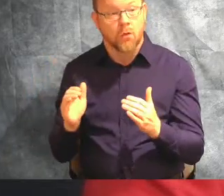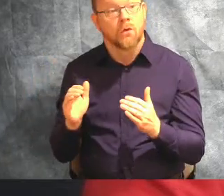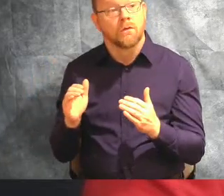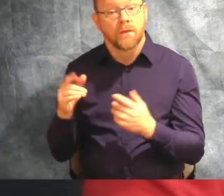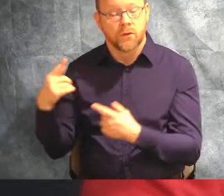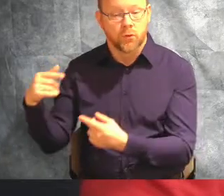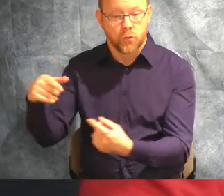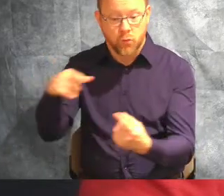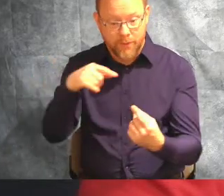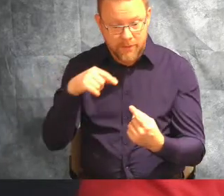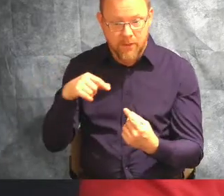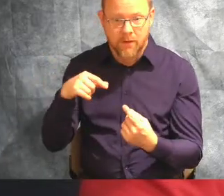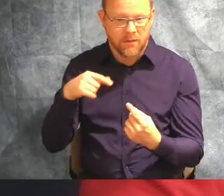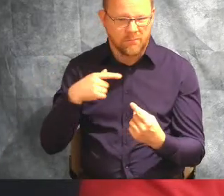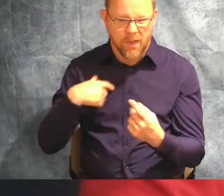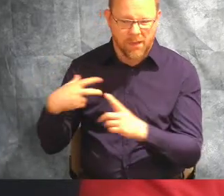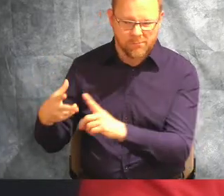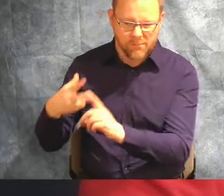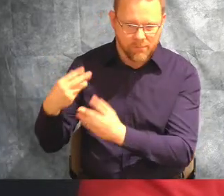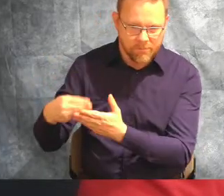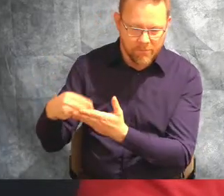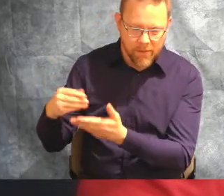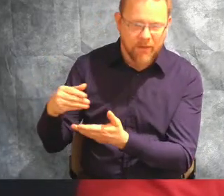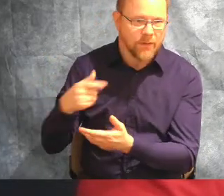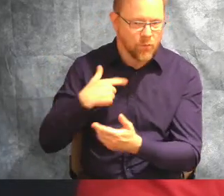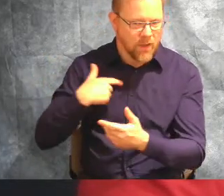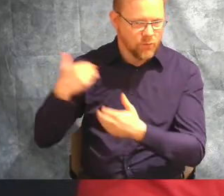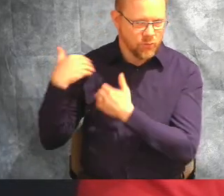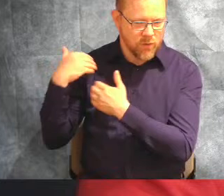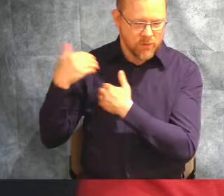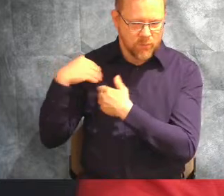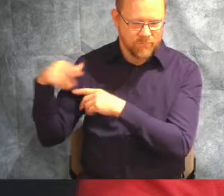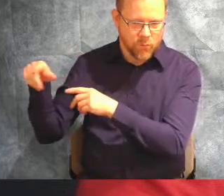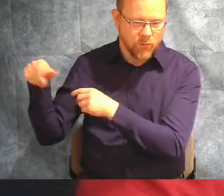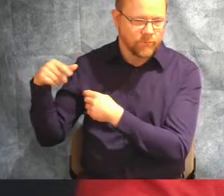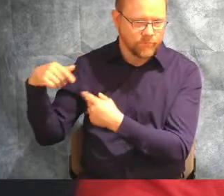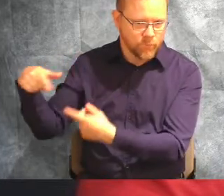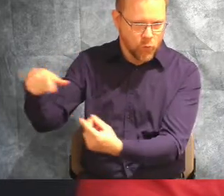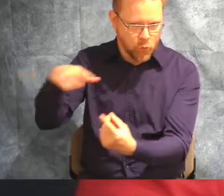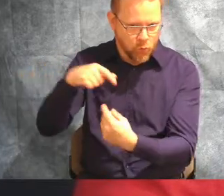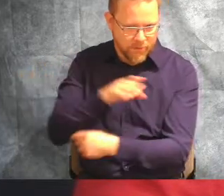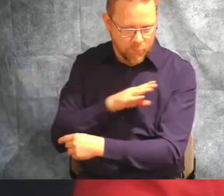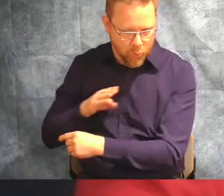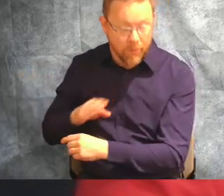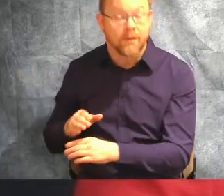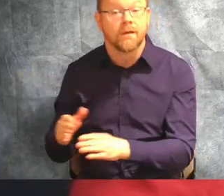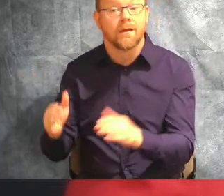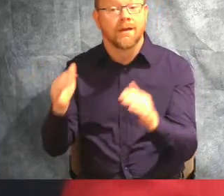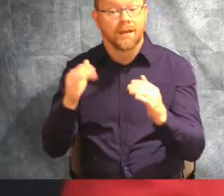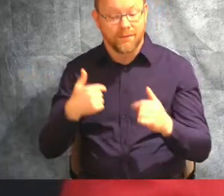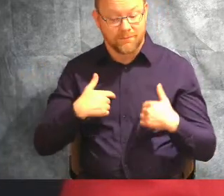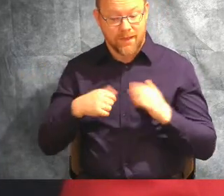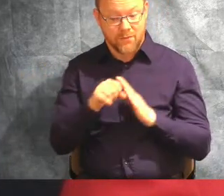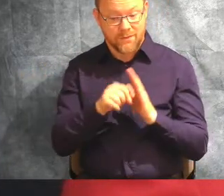I got money for them when I was over tourism in that area and then as a state Representative we